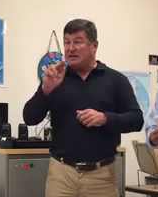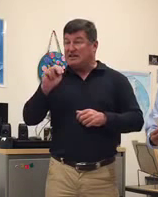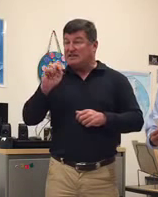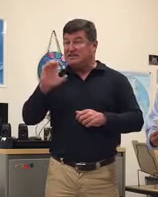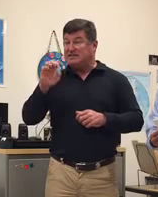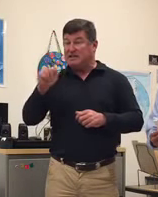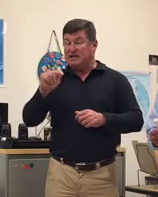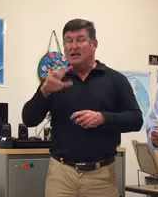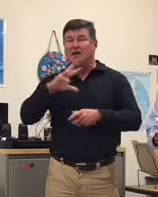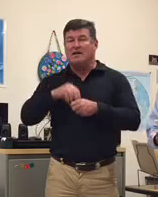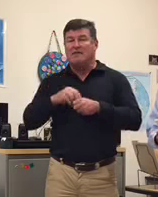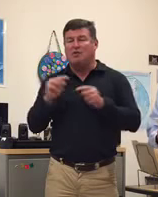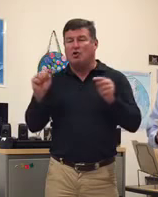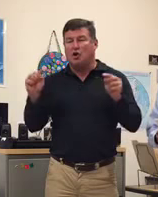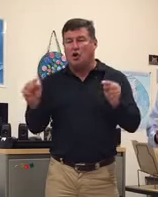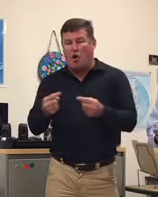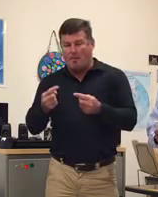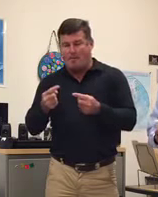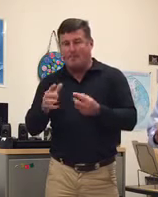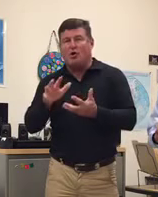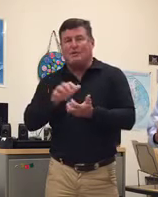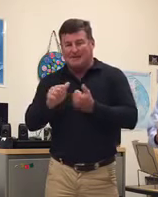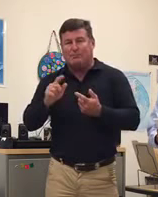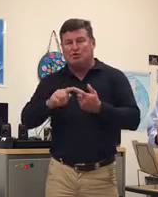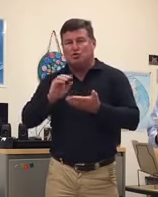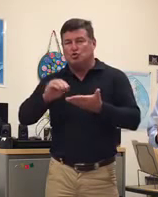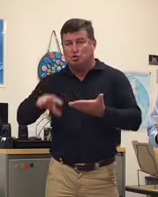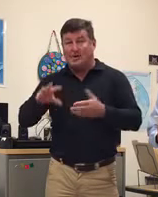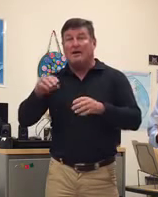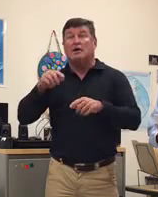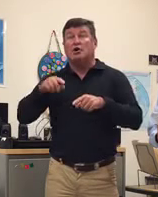It has to be about harm to the student in that classroom.